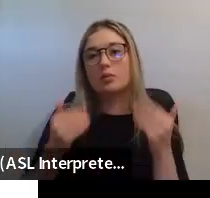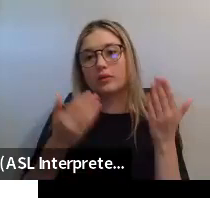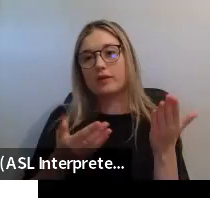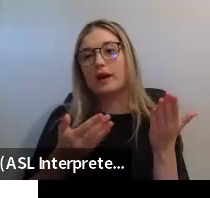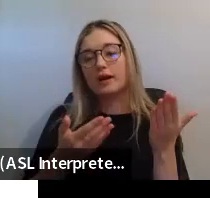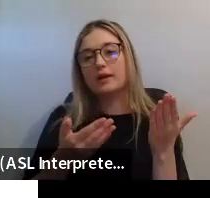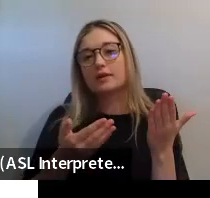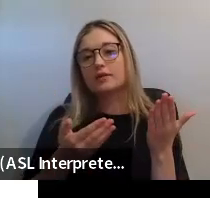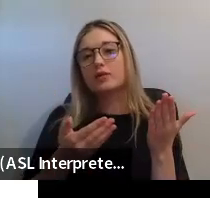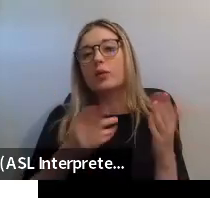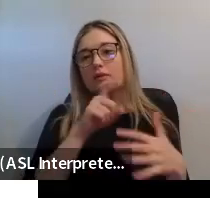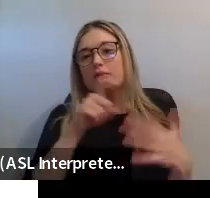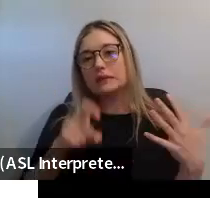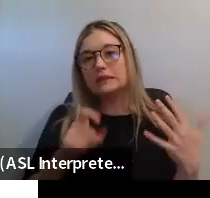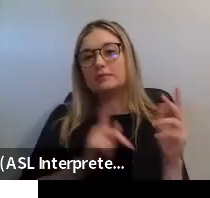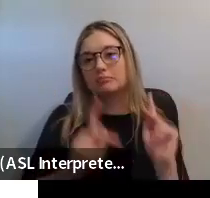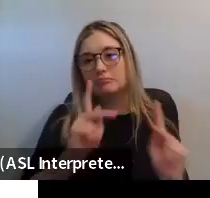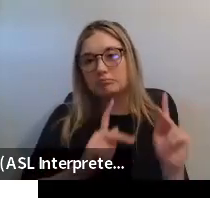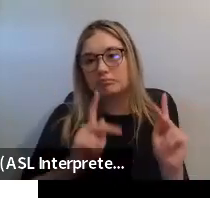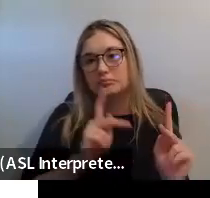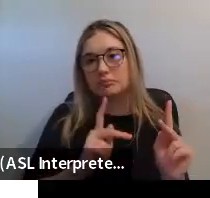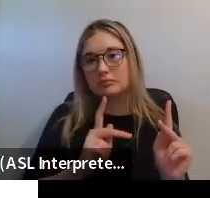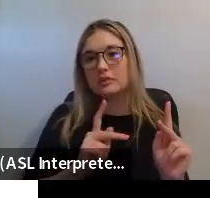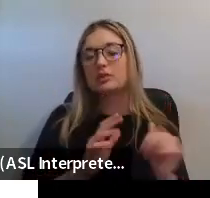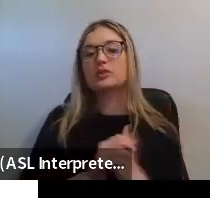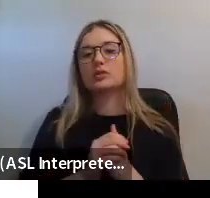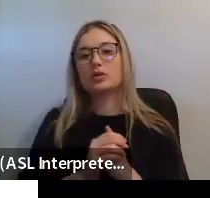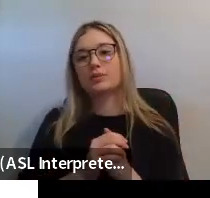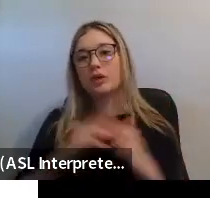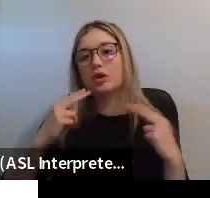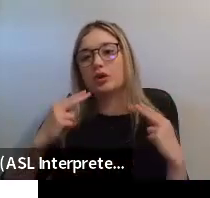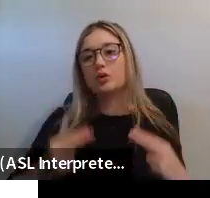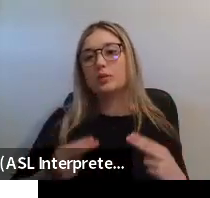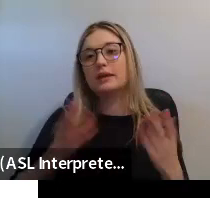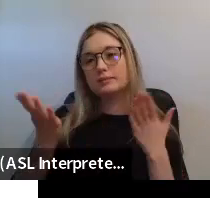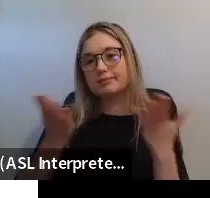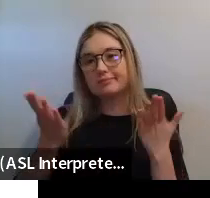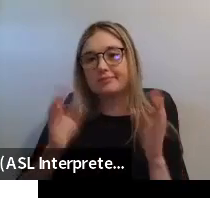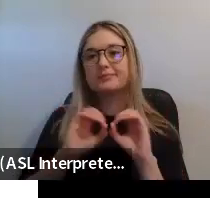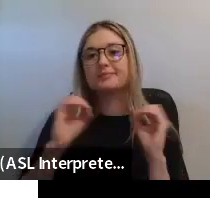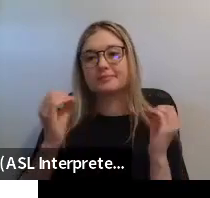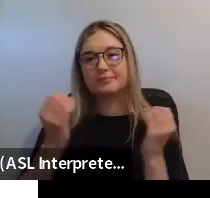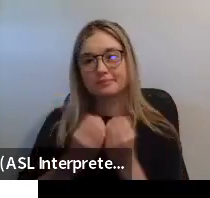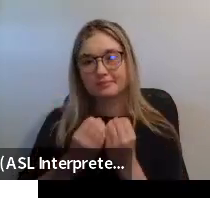Are we responsible for caring for providing for in some capacity the needs of people?